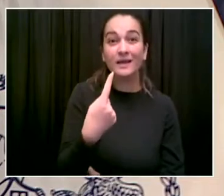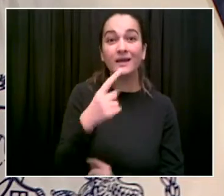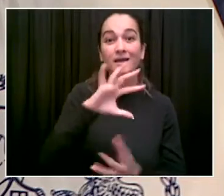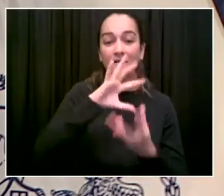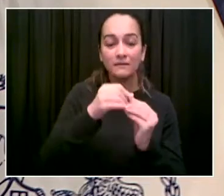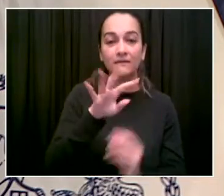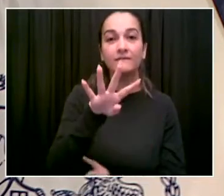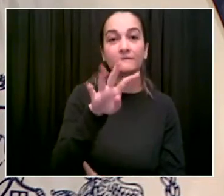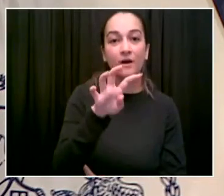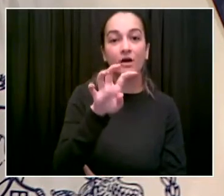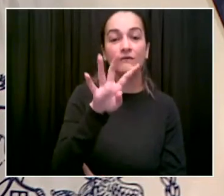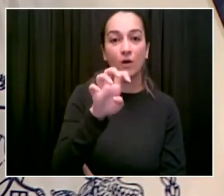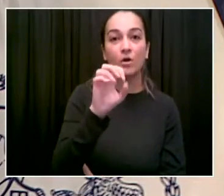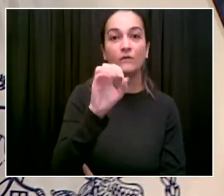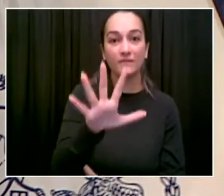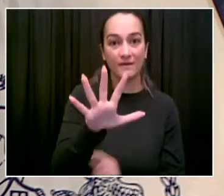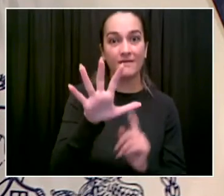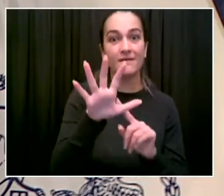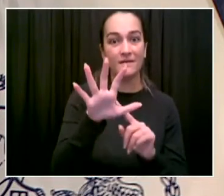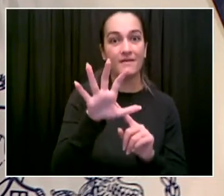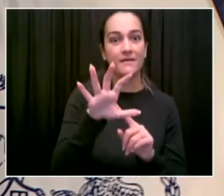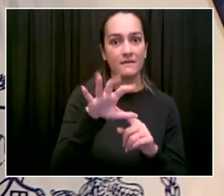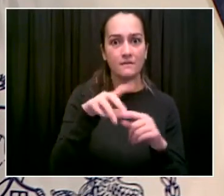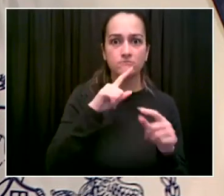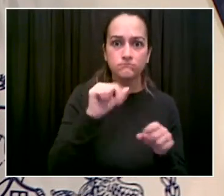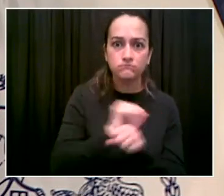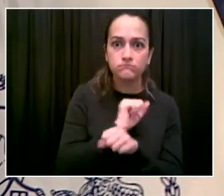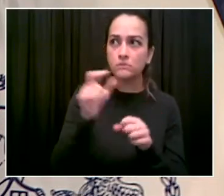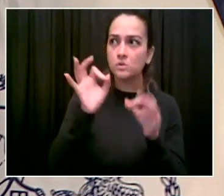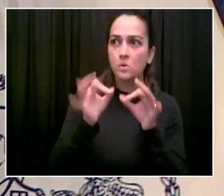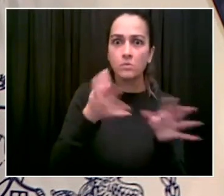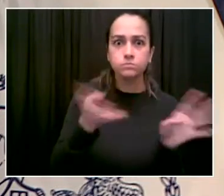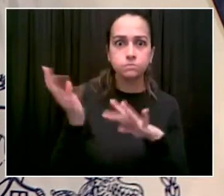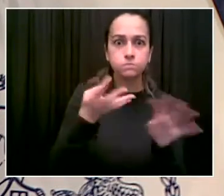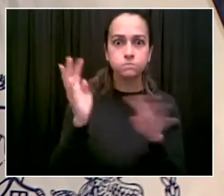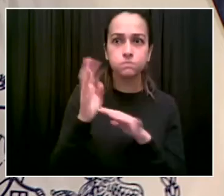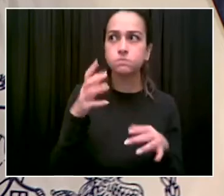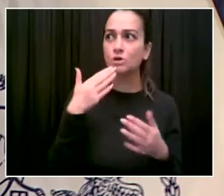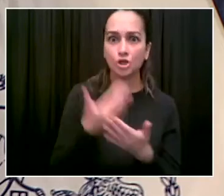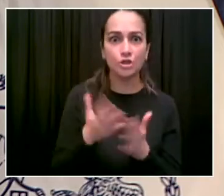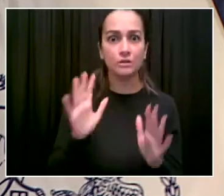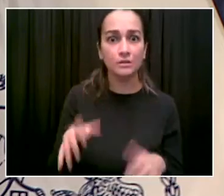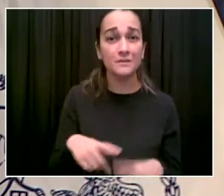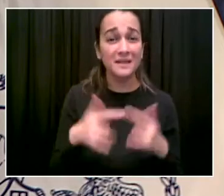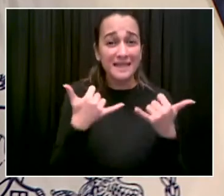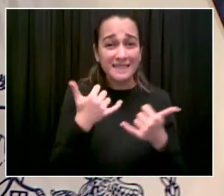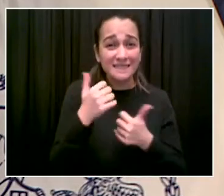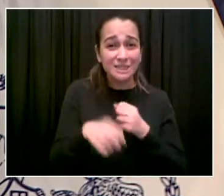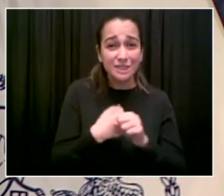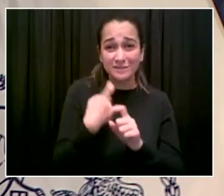VERDICTS VERSUS THE FIRST HALF OF 2019 WITH 405 COMPLETED